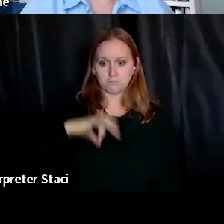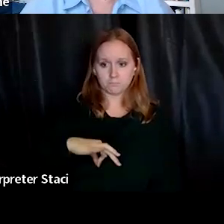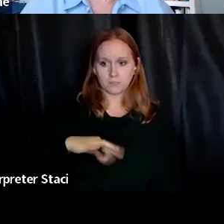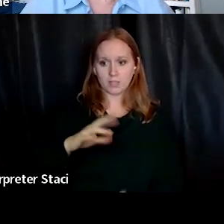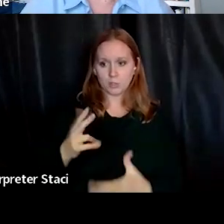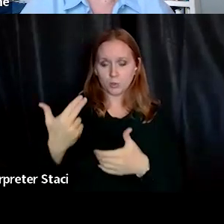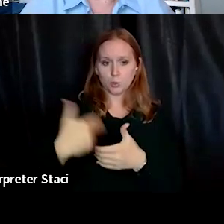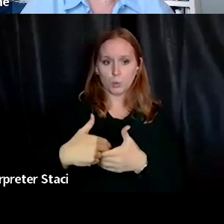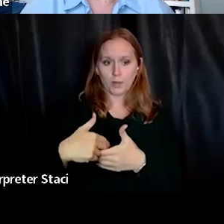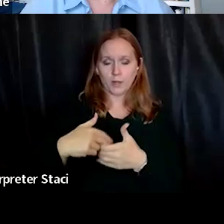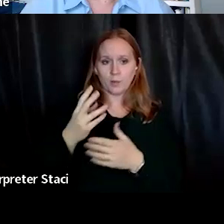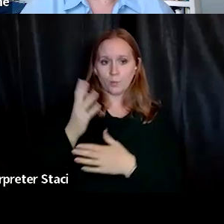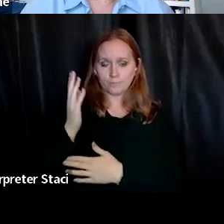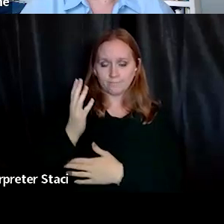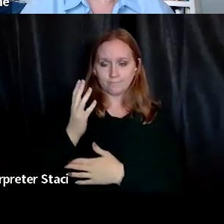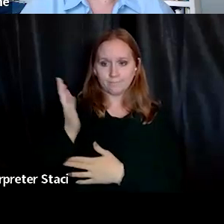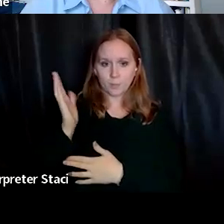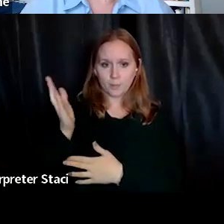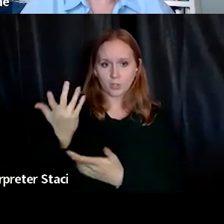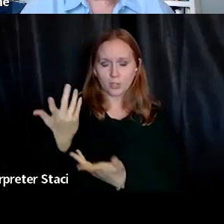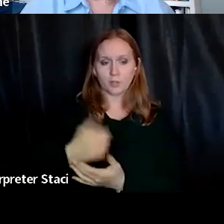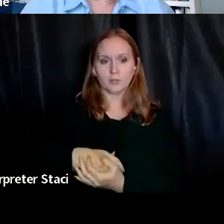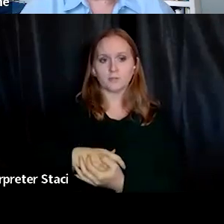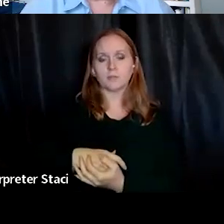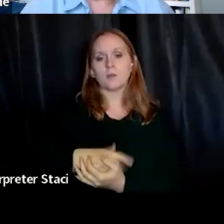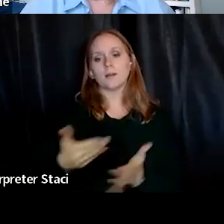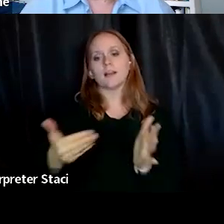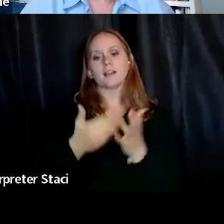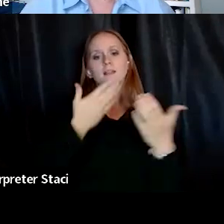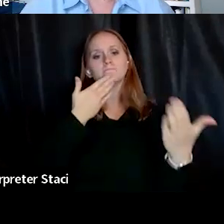So, again, I just wanna thank everyone for joining us today.